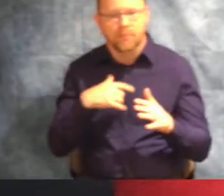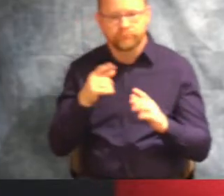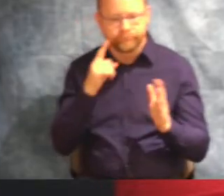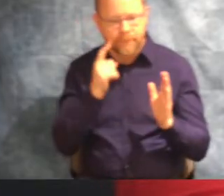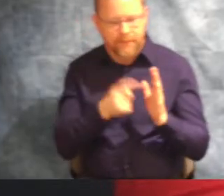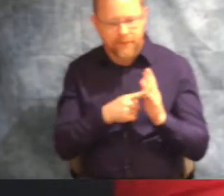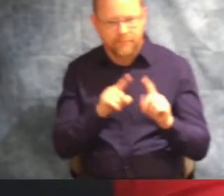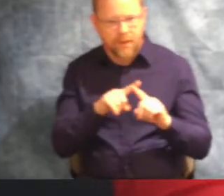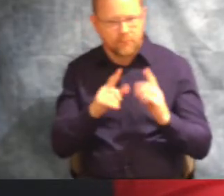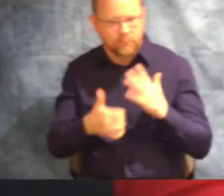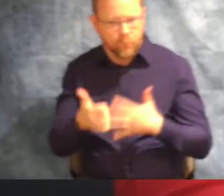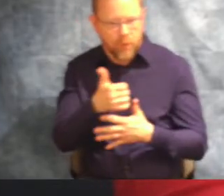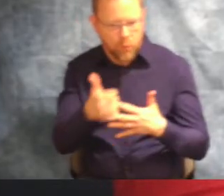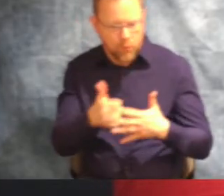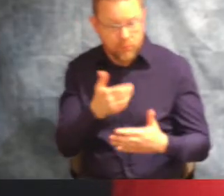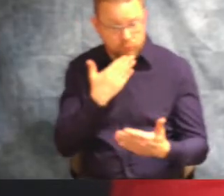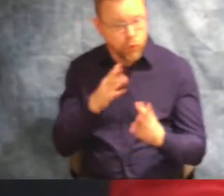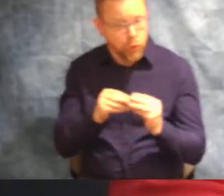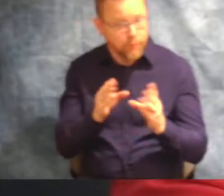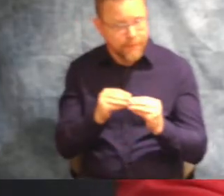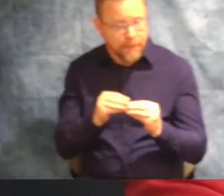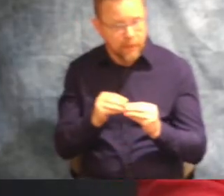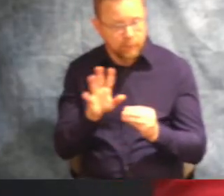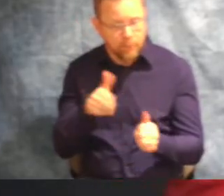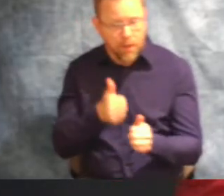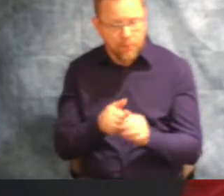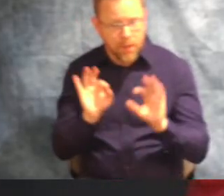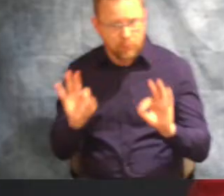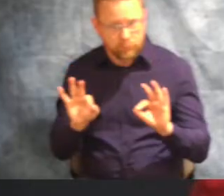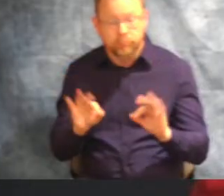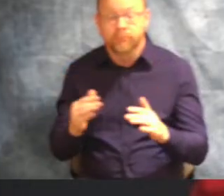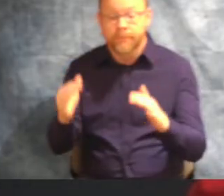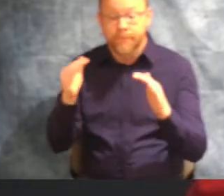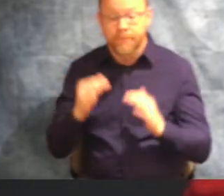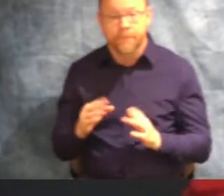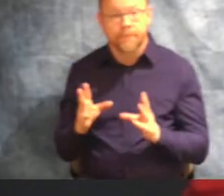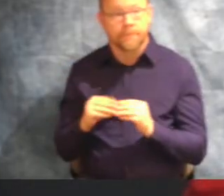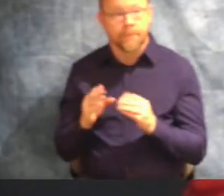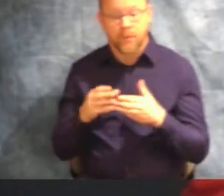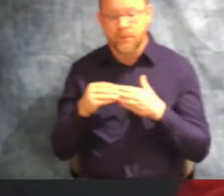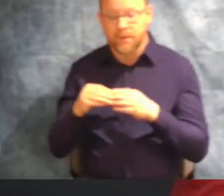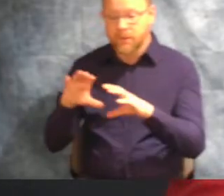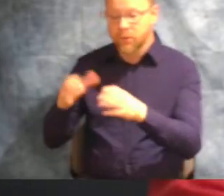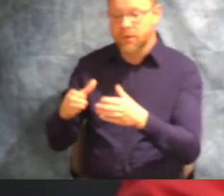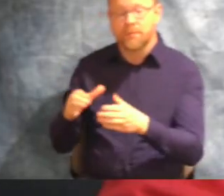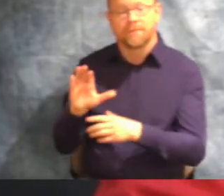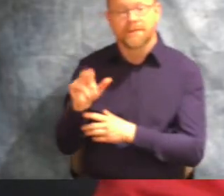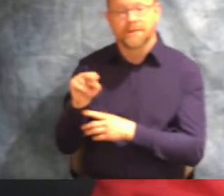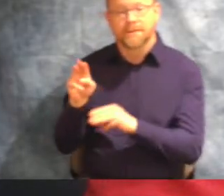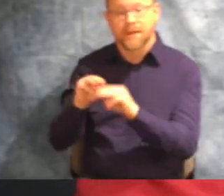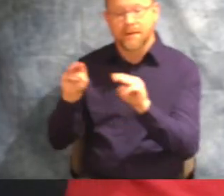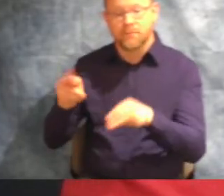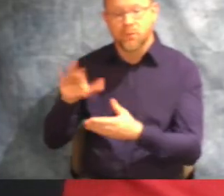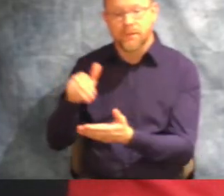was a good meeting good update. also met with the leadership of the Cincinnati Museum Center. the C